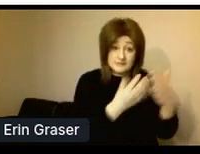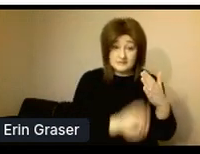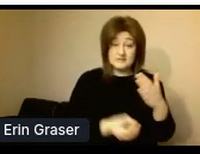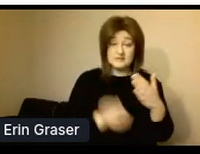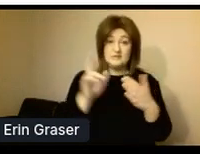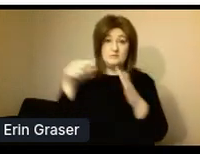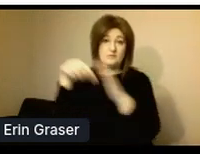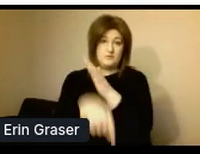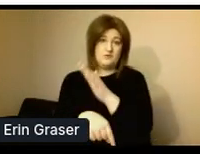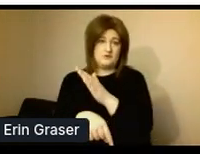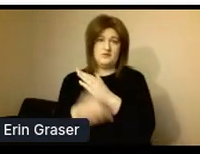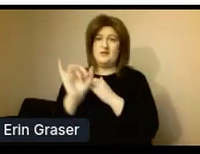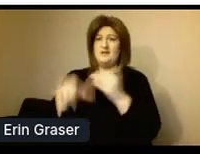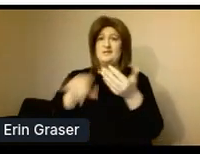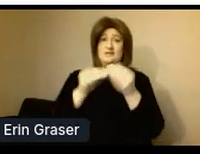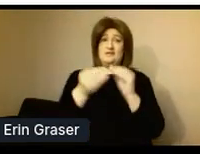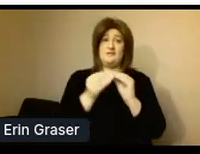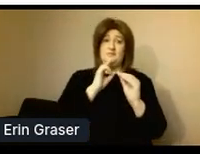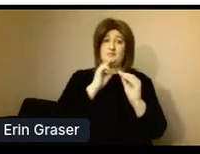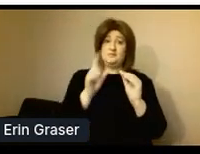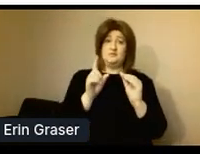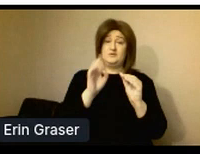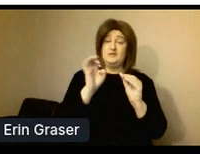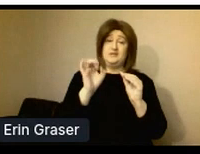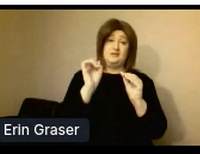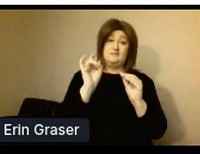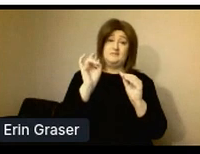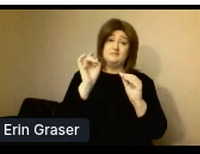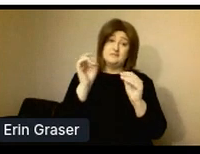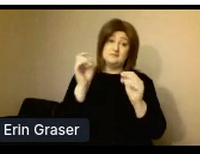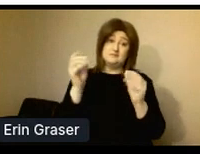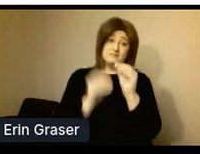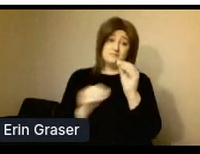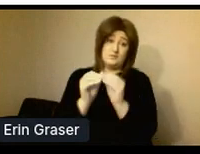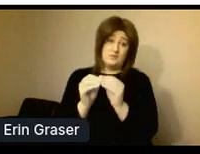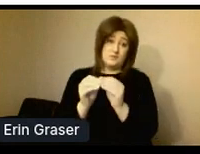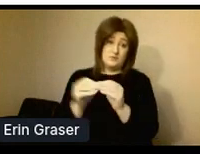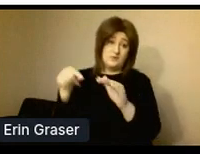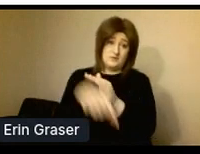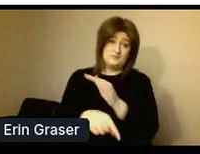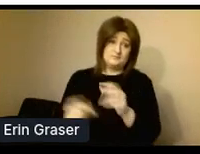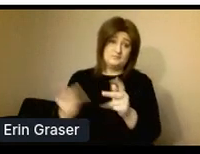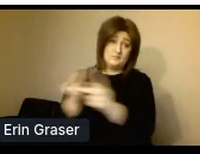And the numbers are actually grossly underrepresented and underreported.